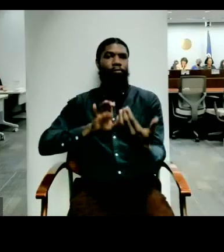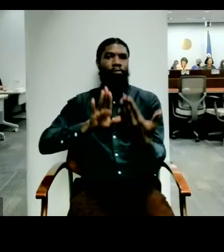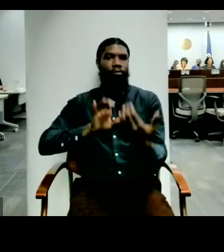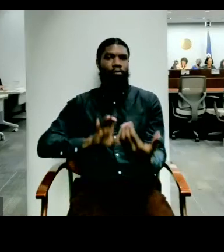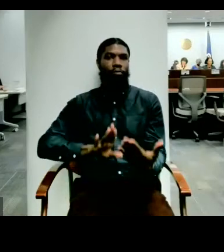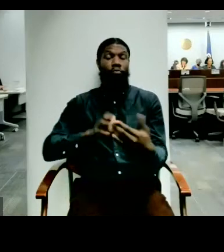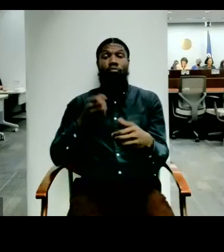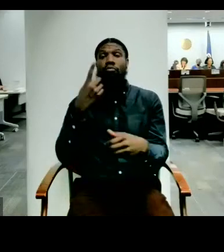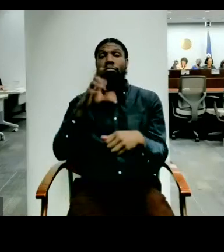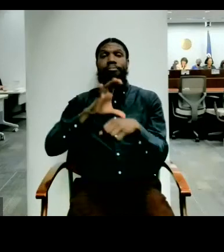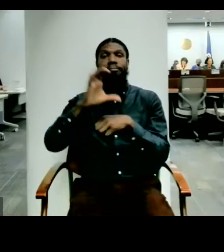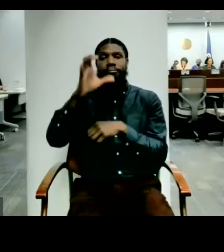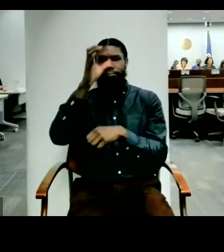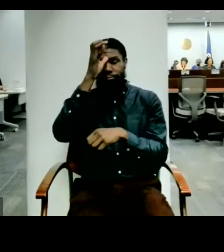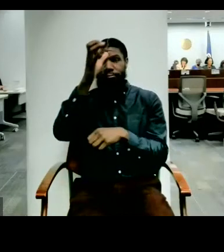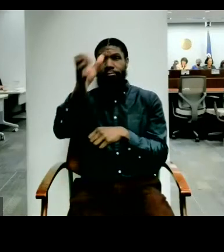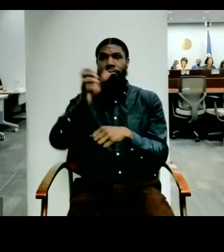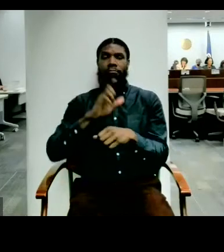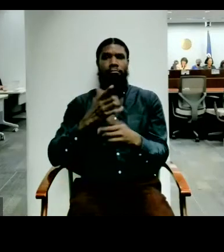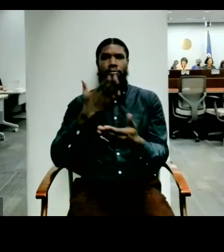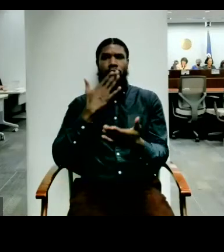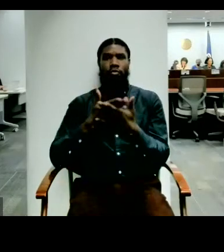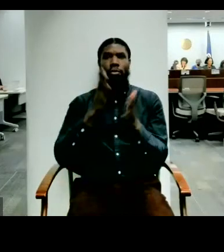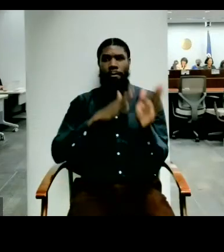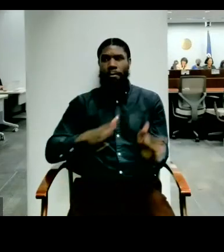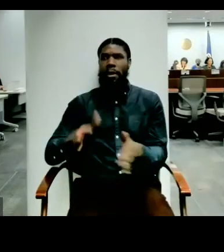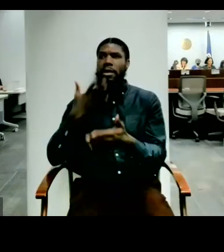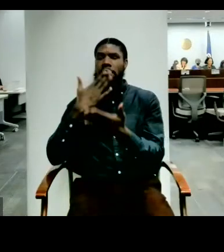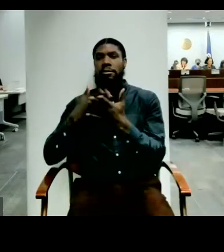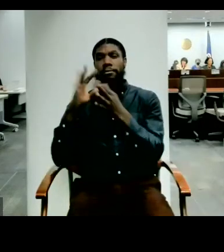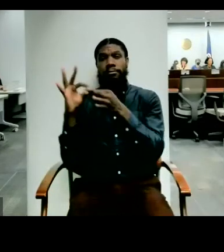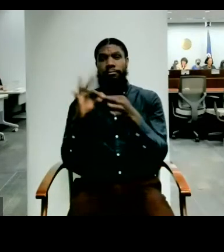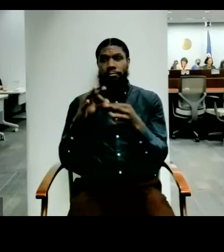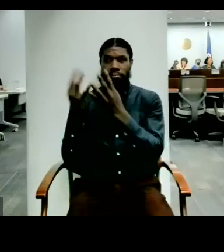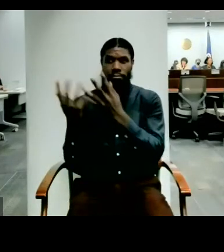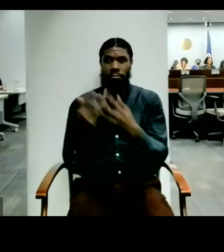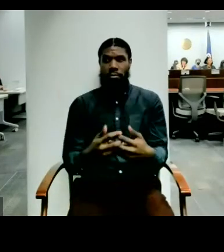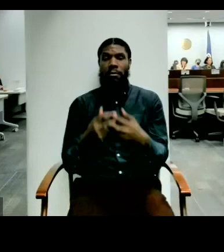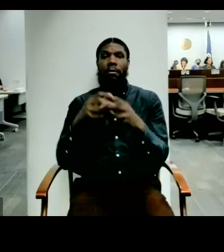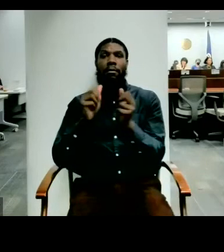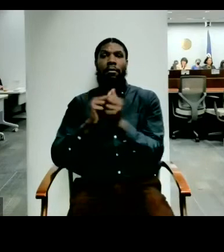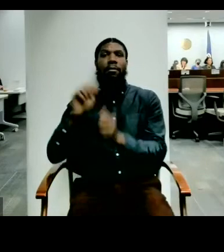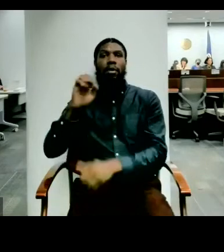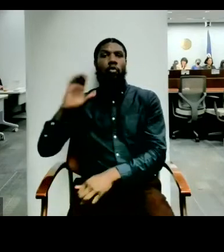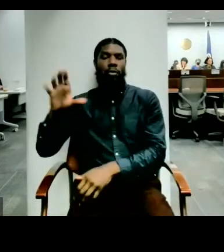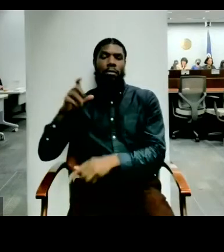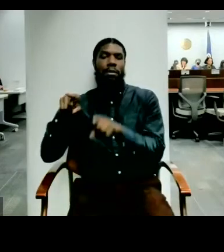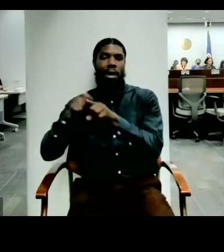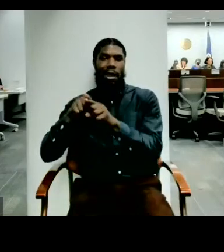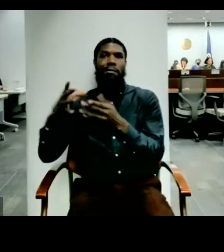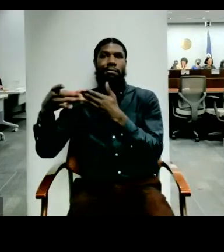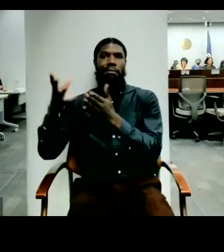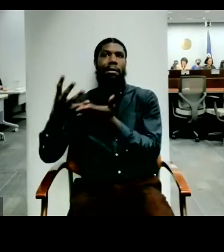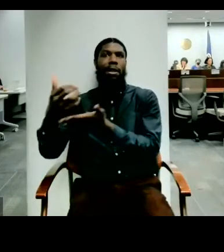plan that is well coordinated among with EEOC lead is the collection agency, OFC